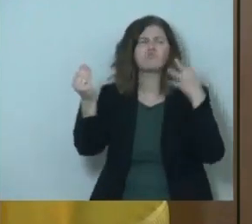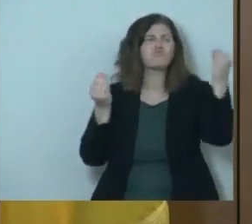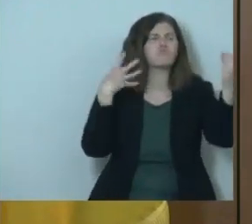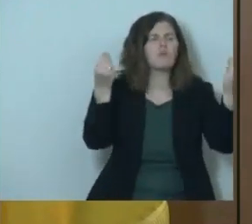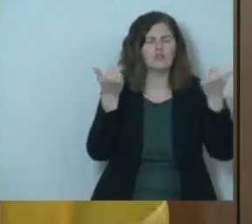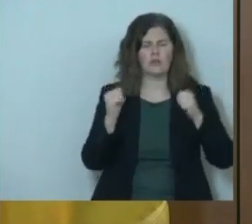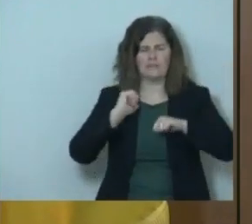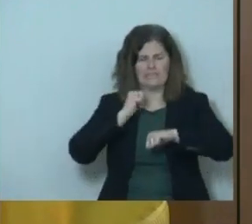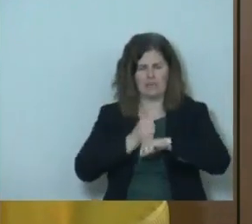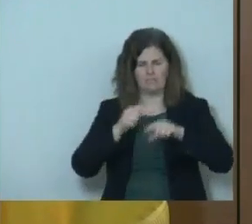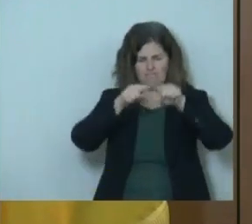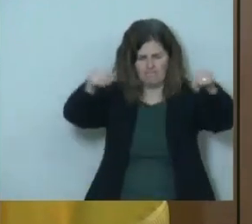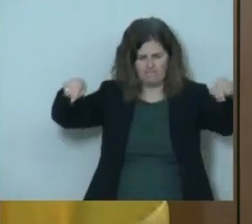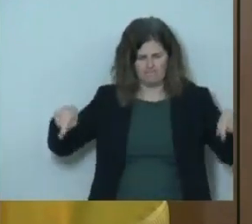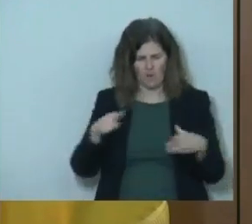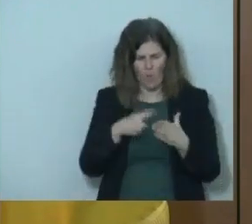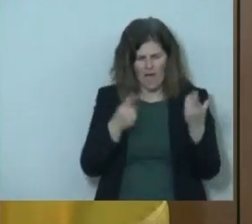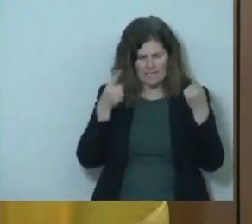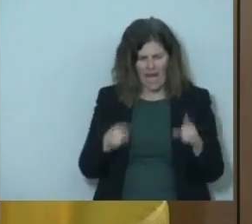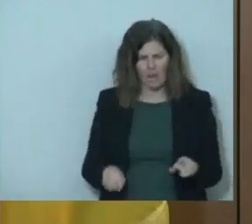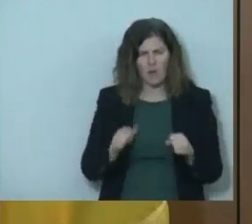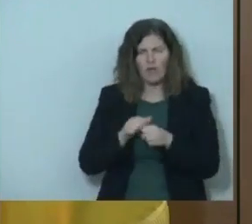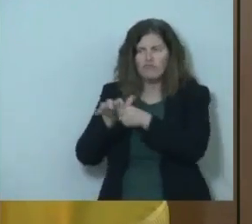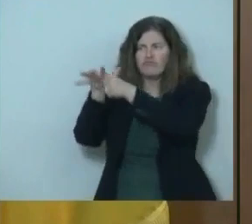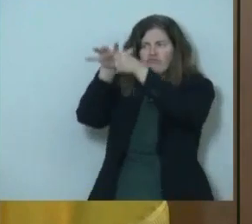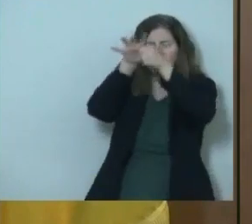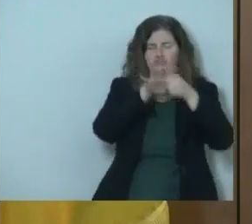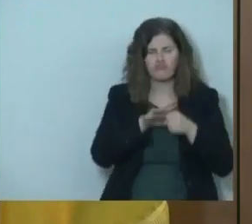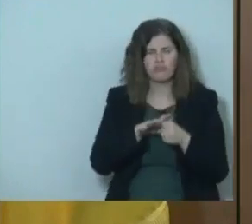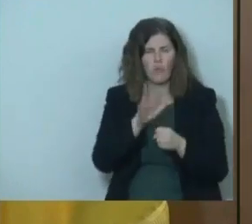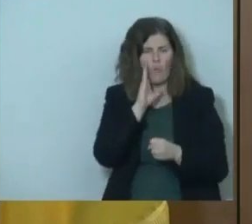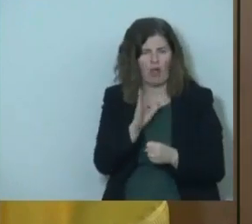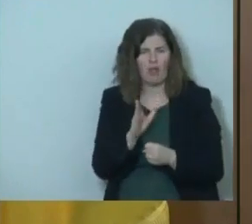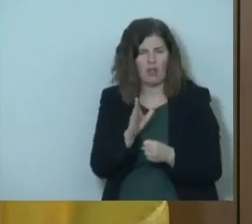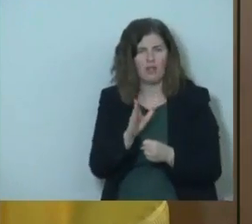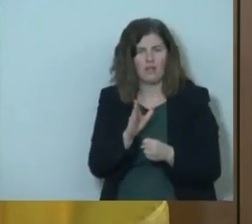LAST, GEOGRAPHY MATTERS. PEOPLE TRAVEL AND WE WANT STATEWIDE DECISIONS.